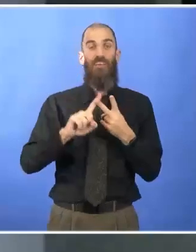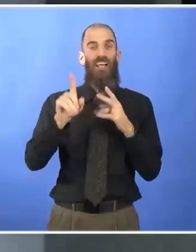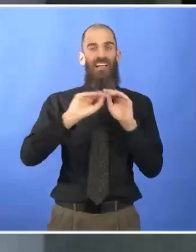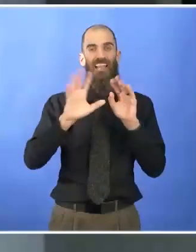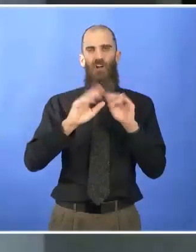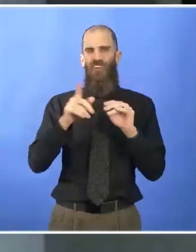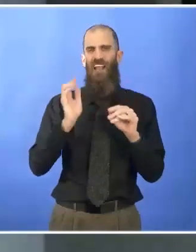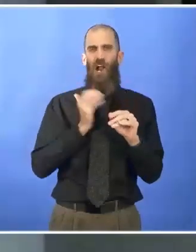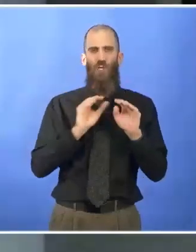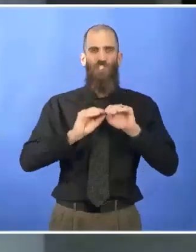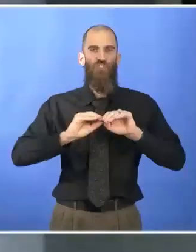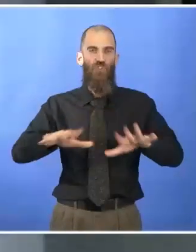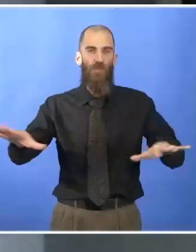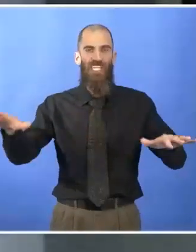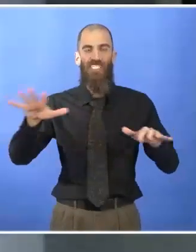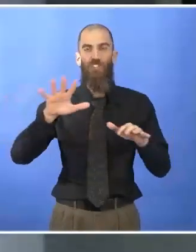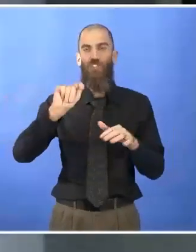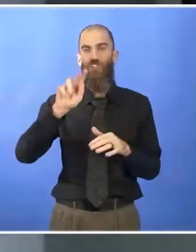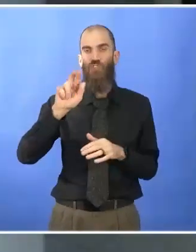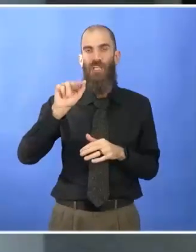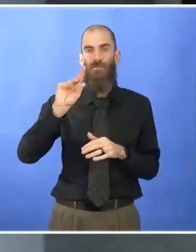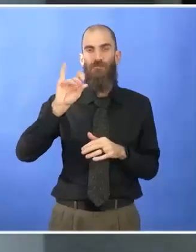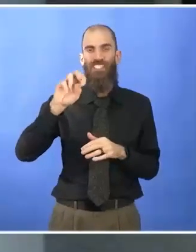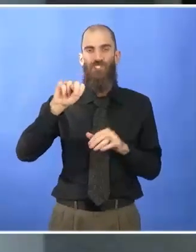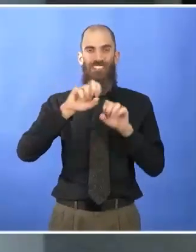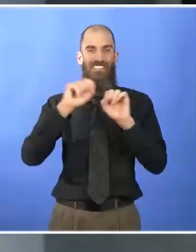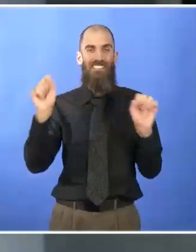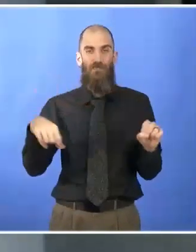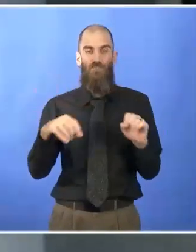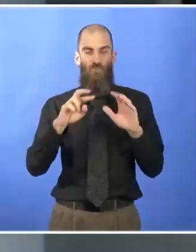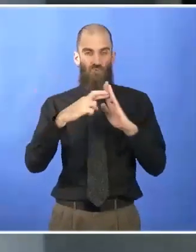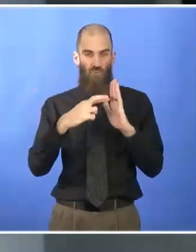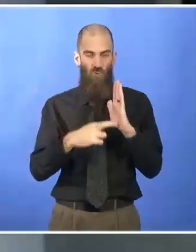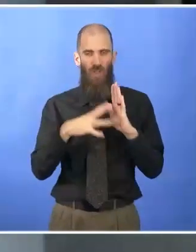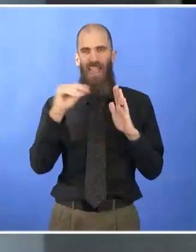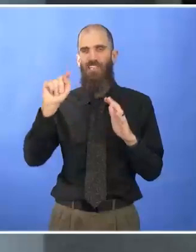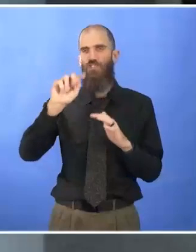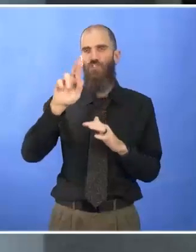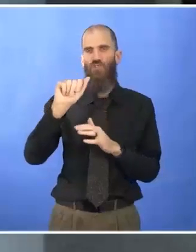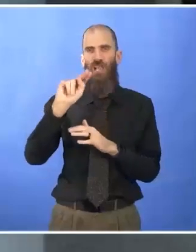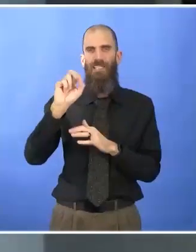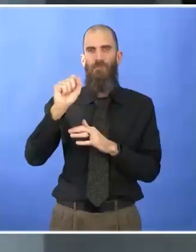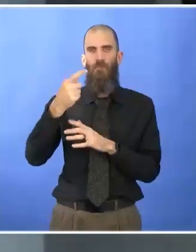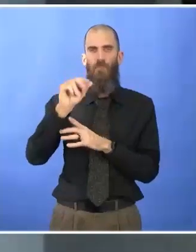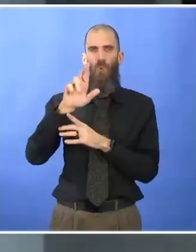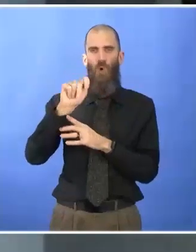REQUIREMENTS . UPDATING THE RECORD IN ITS --